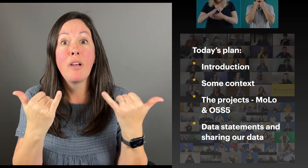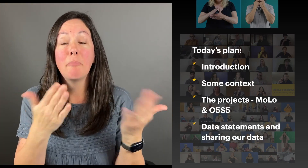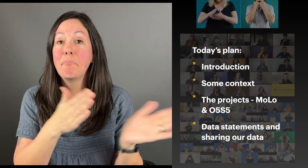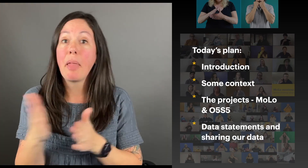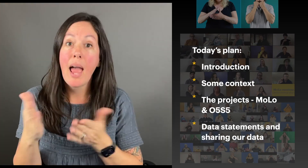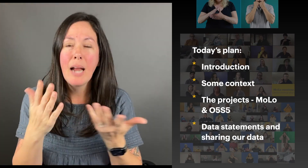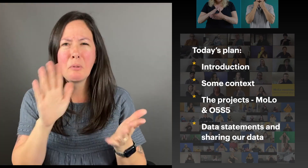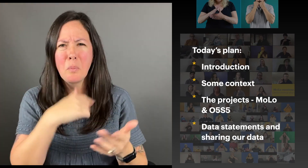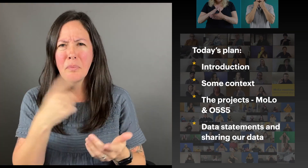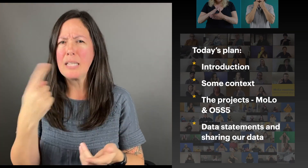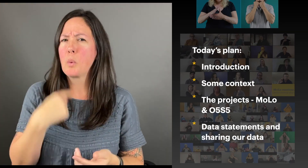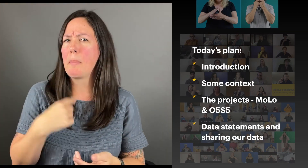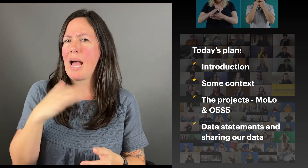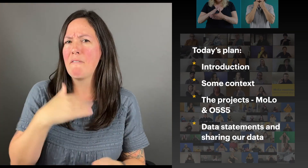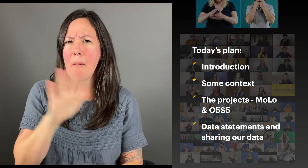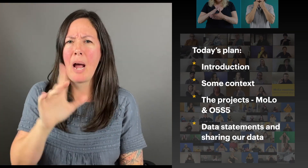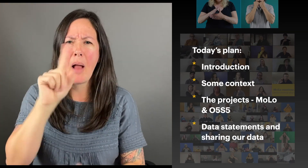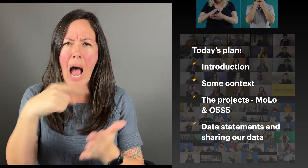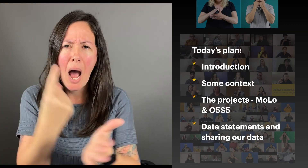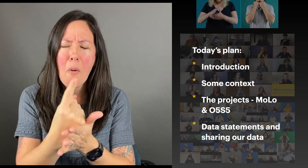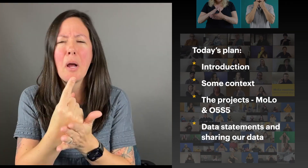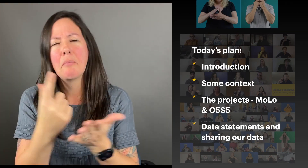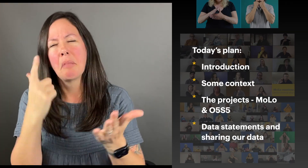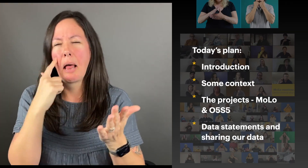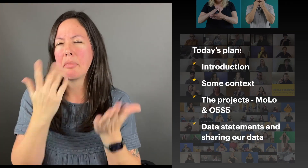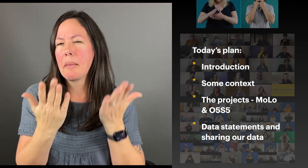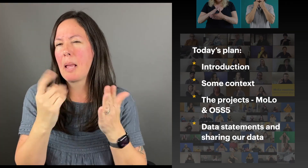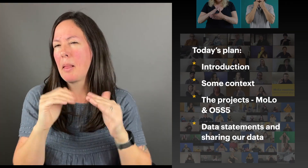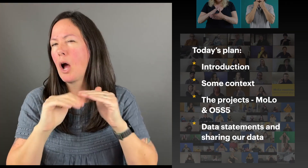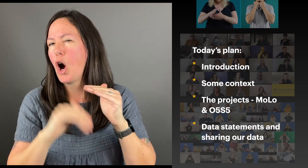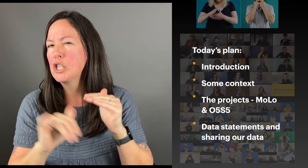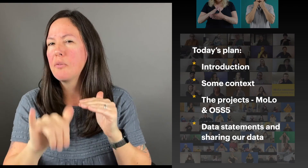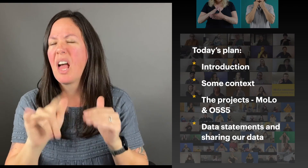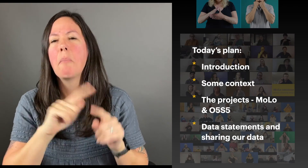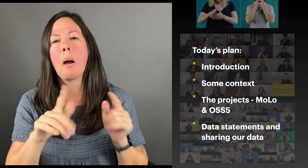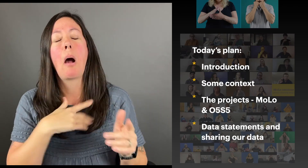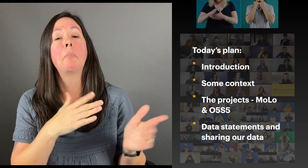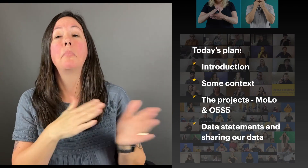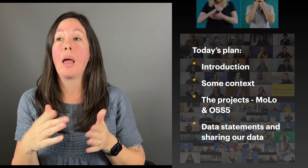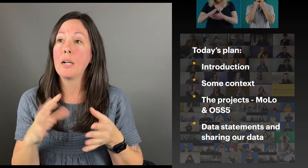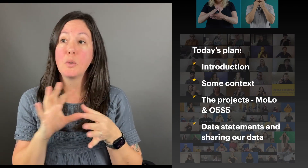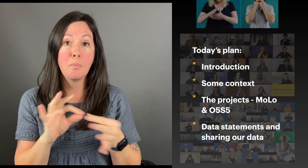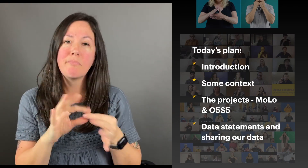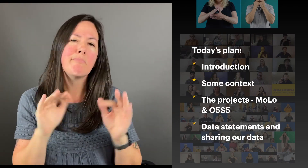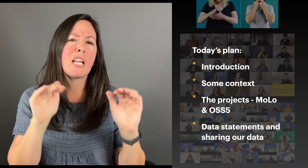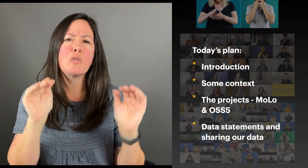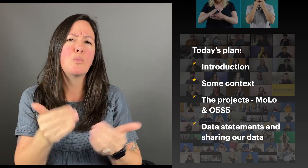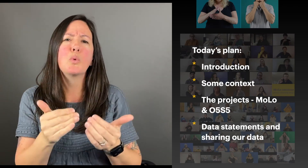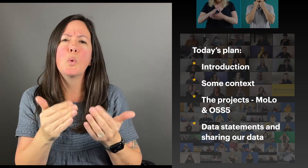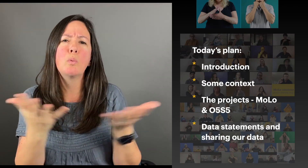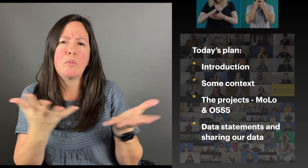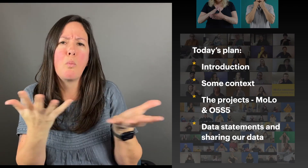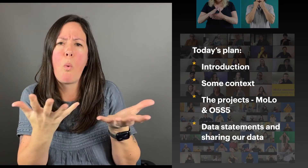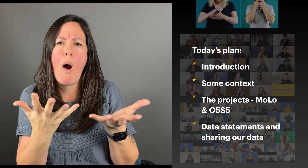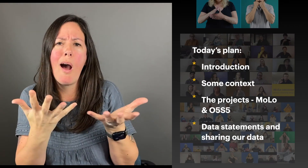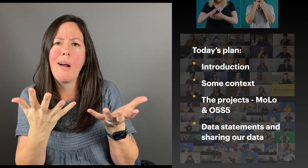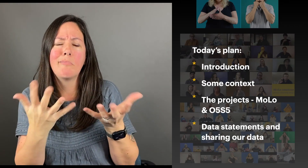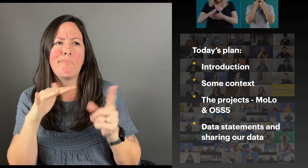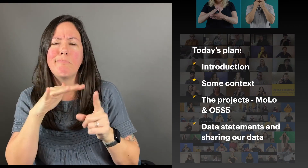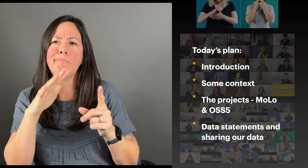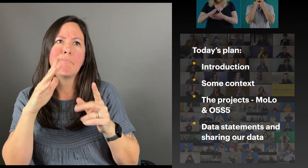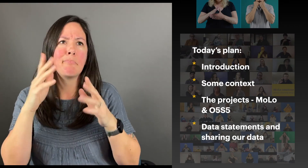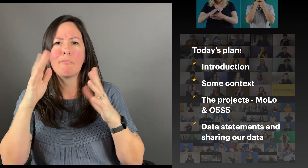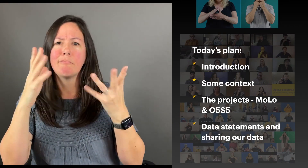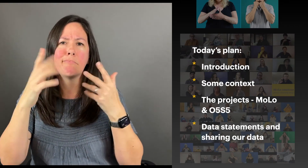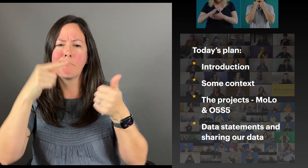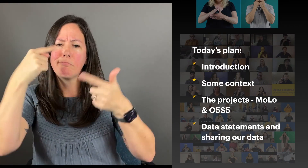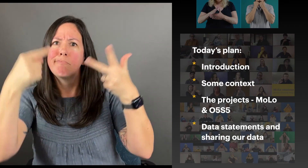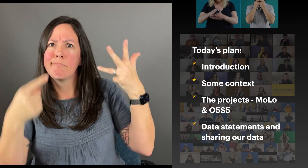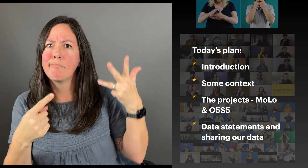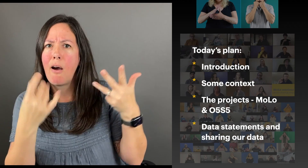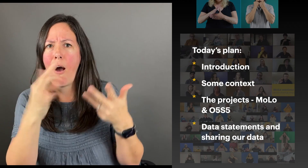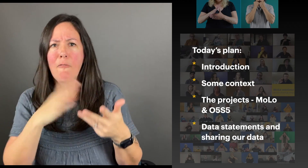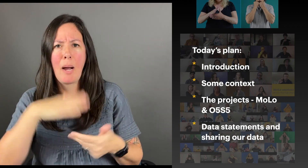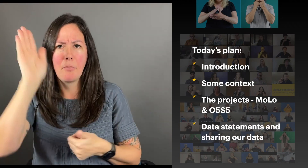So today's plan, it's my understanding I've about an hour but I probably will go a little bit shorter than that (Spoiler alert: no she doesn't.).